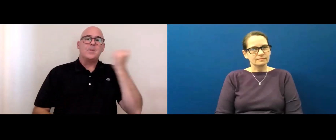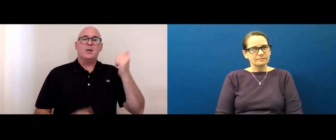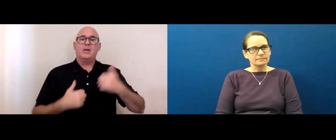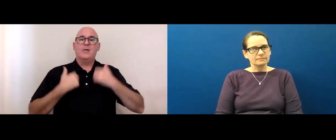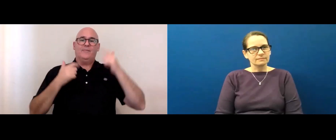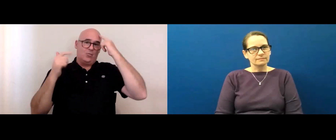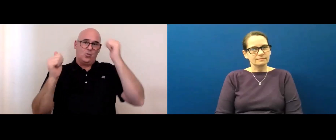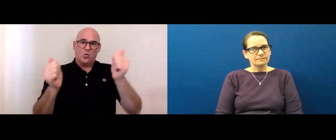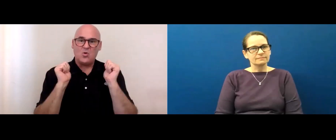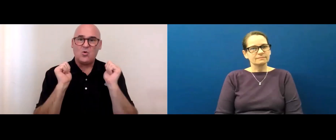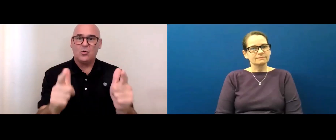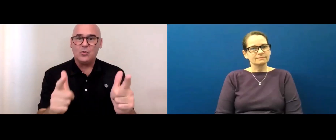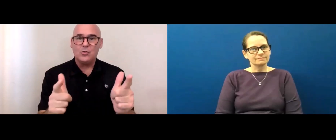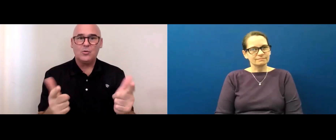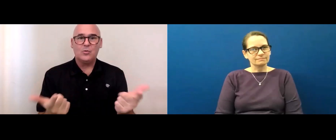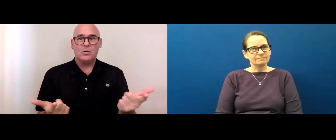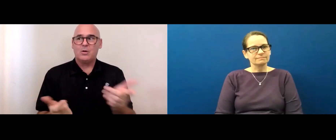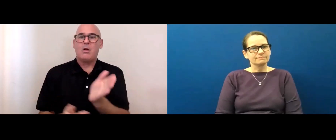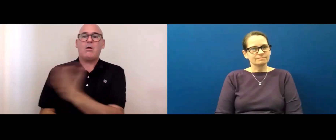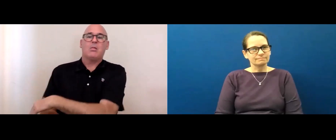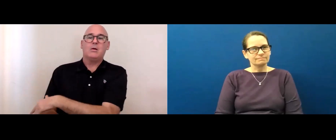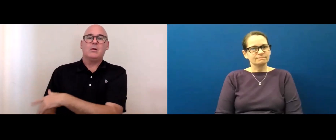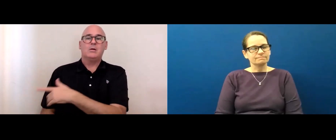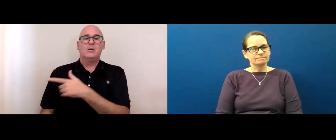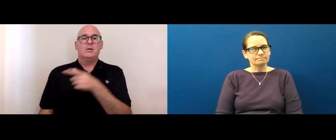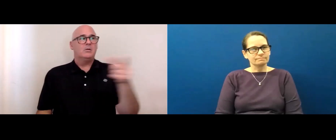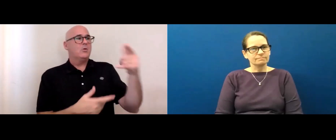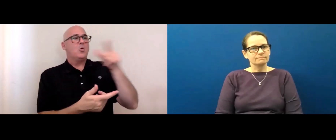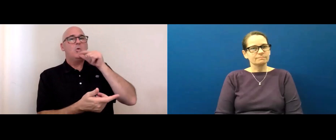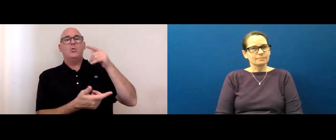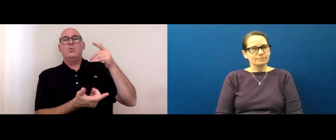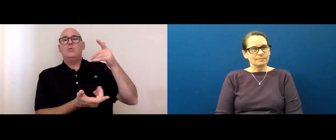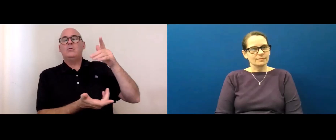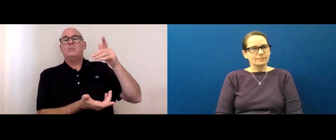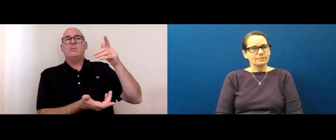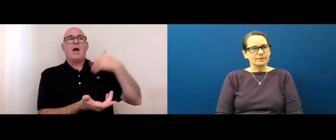that they can get involved and make a better life for all instead of just dismissing them